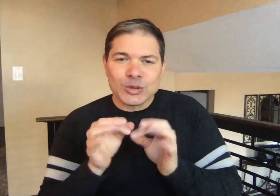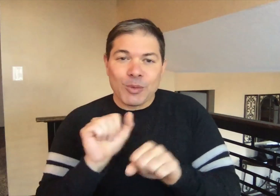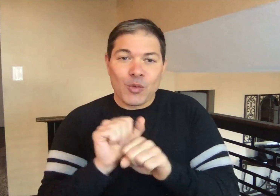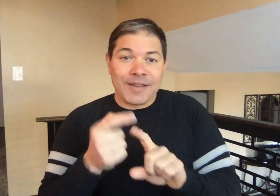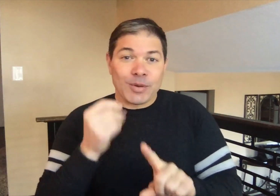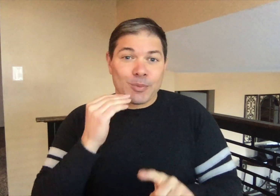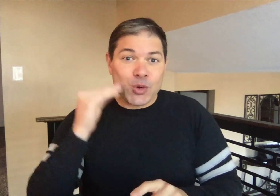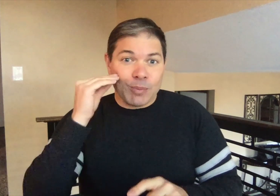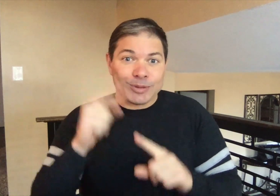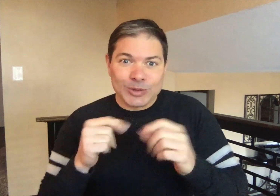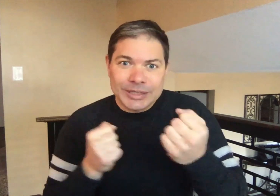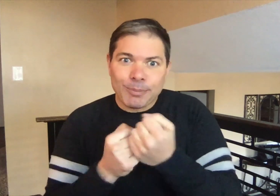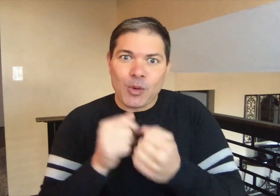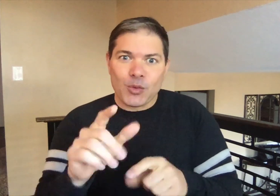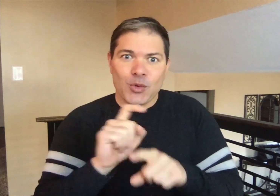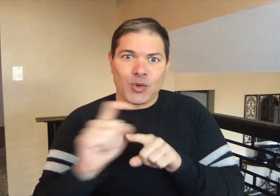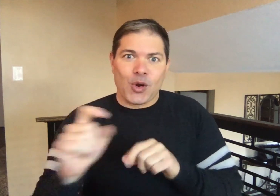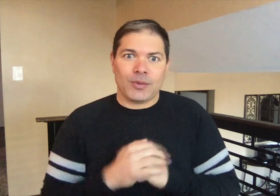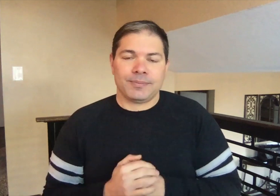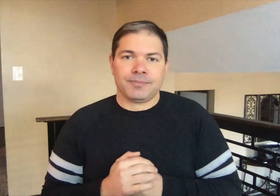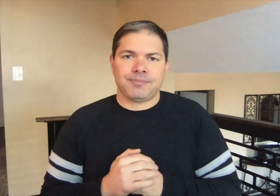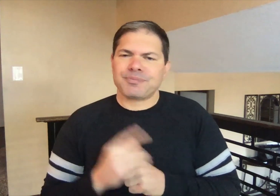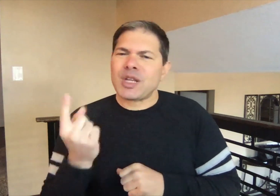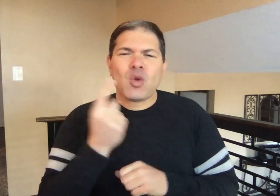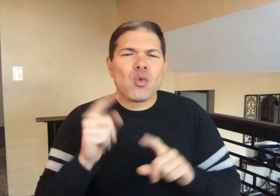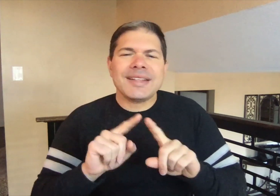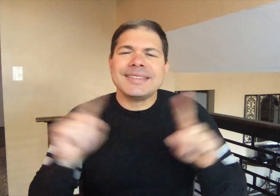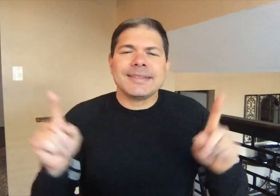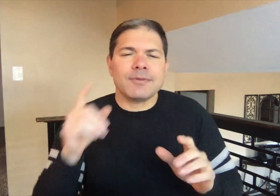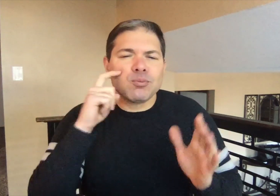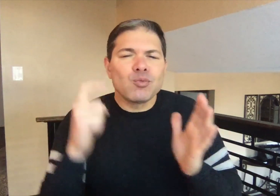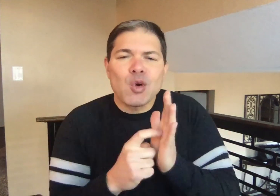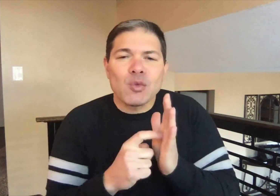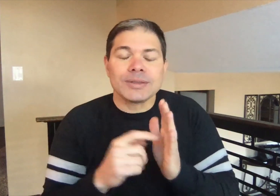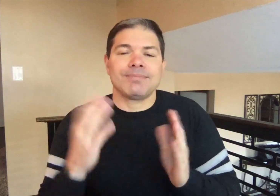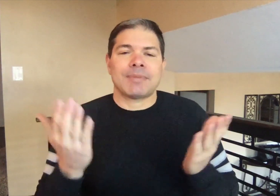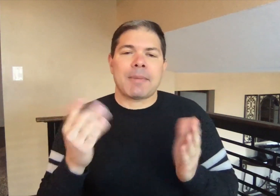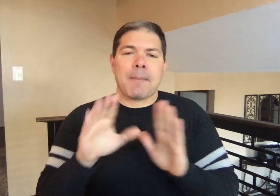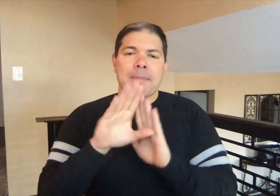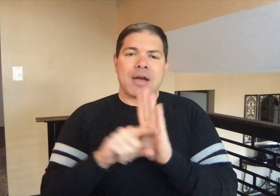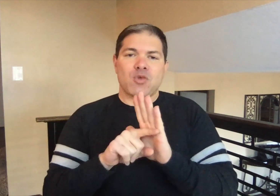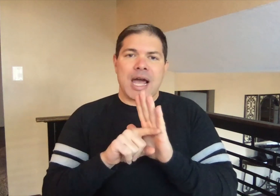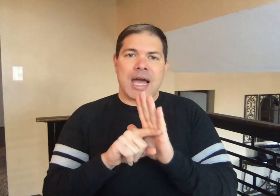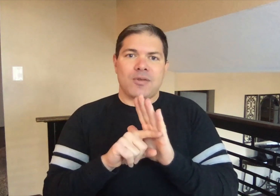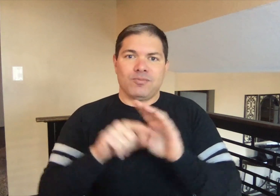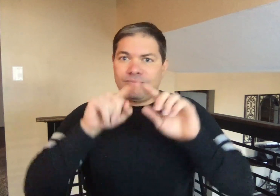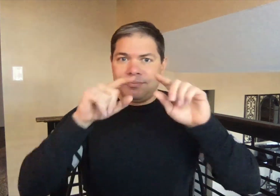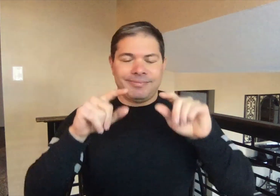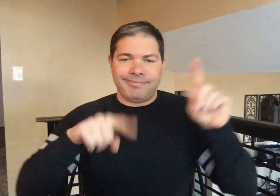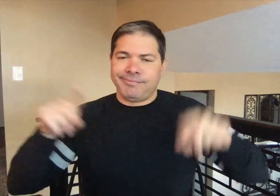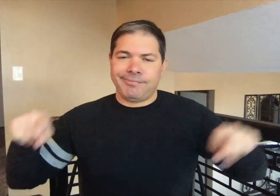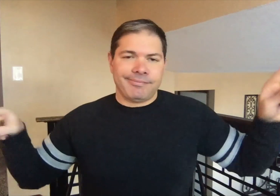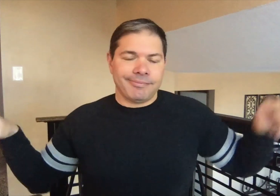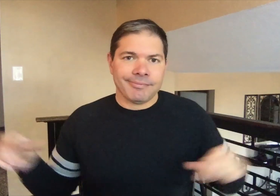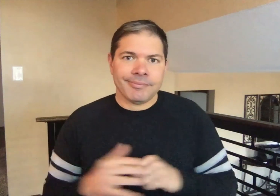working from home to support your calls. The only difference you may notice is a change in the type of background, which could be varied.